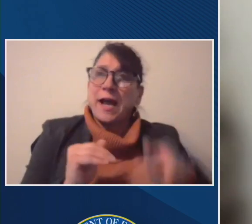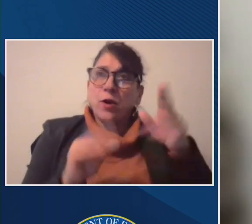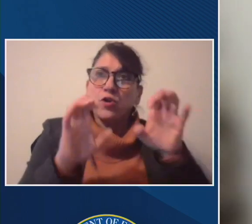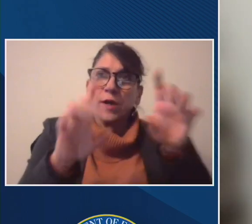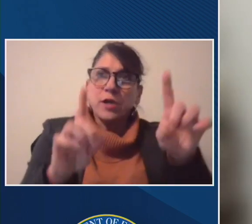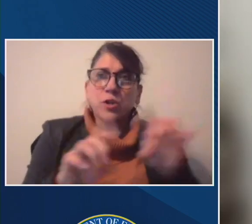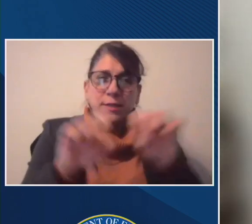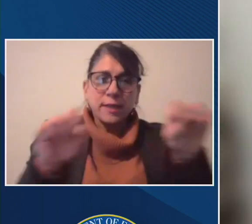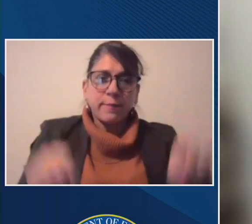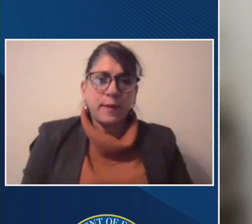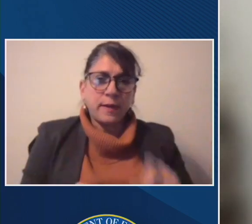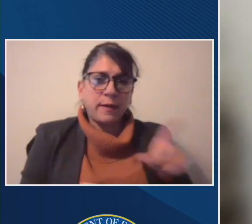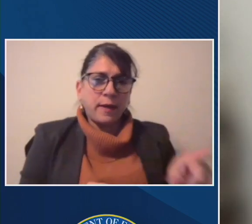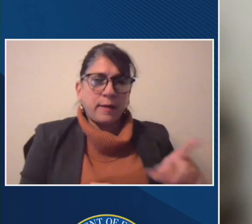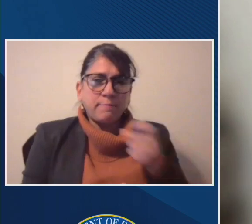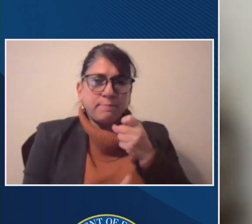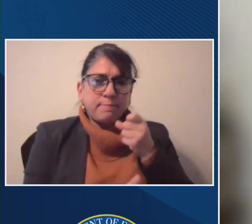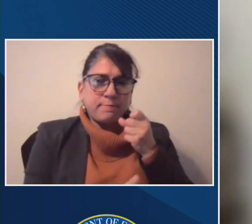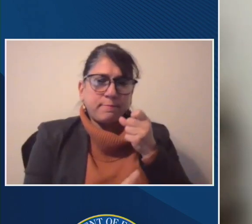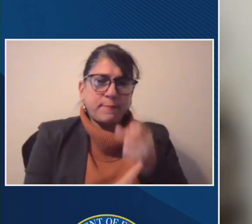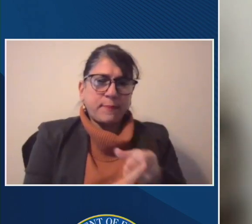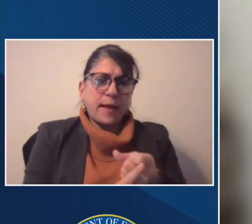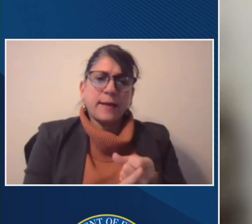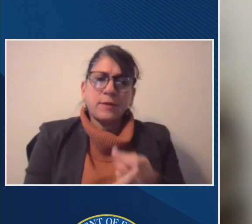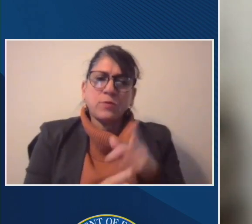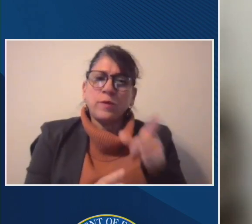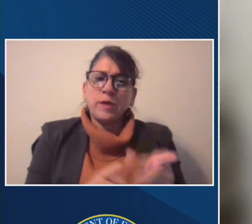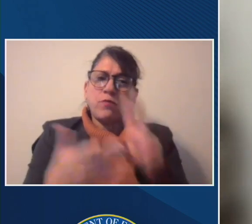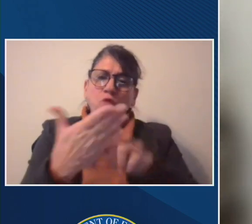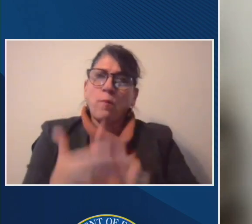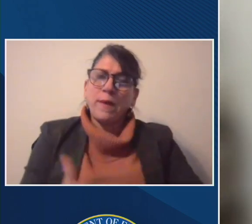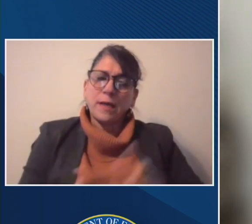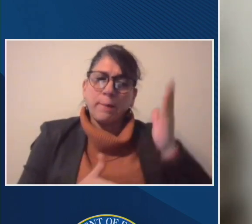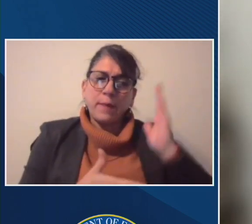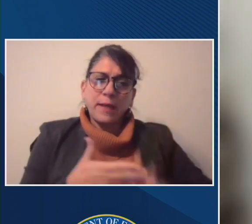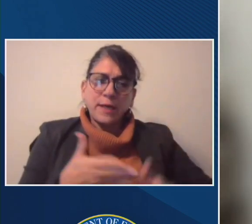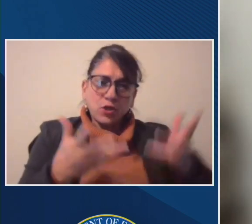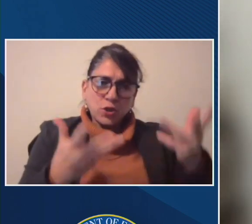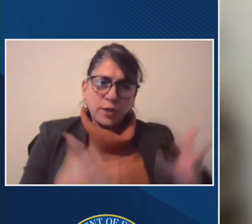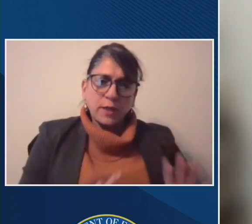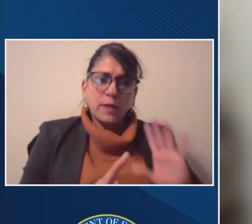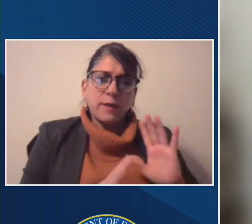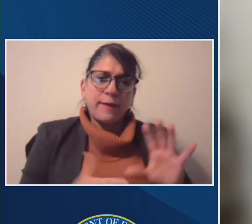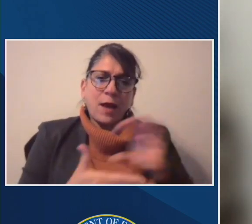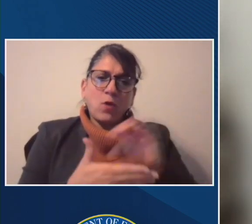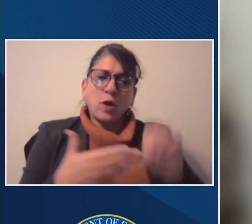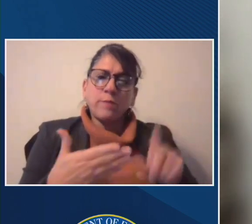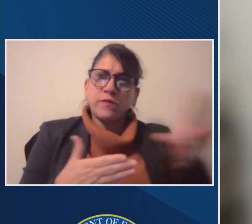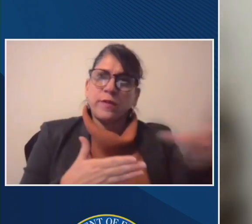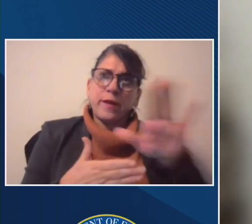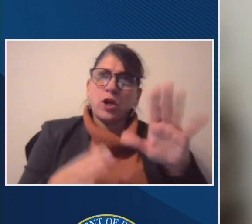completion and positive outcomes for these communities. And so they would be at a great disadvantage if we don't provide,